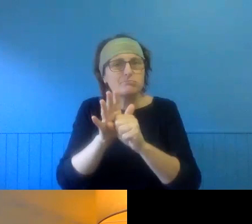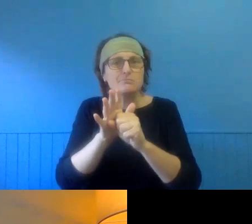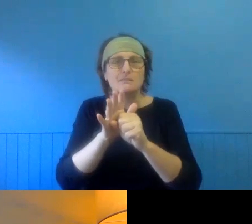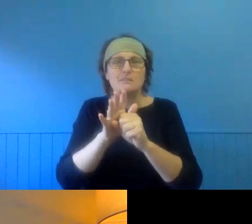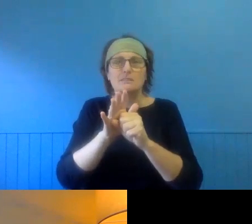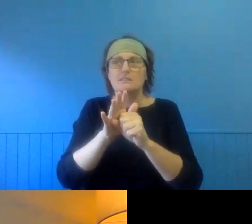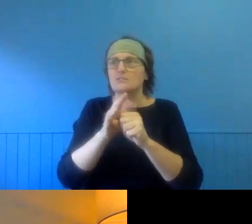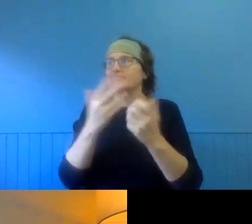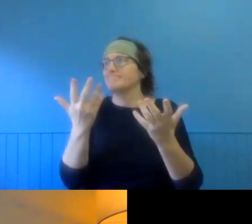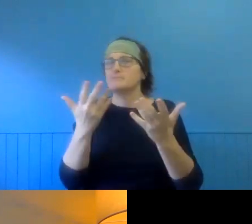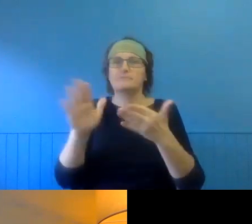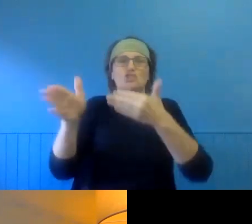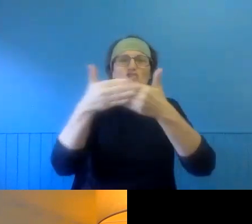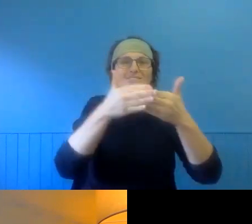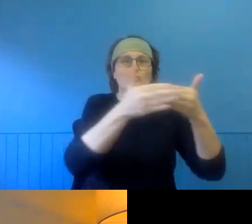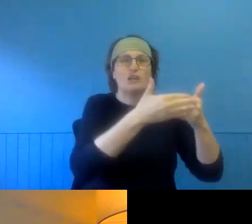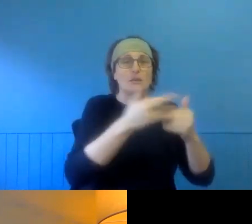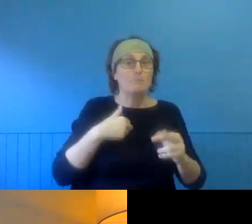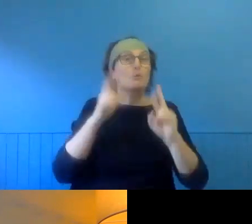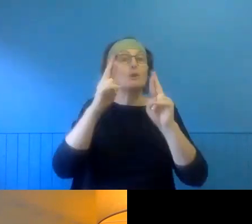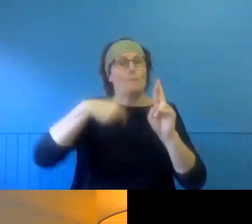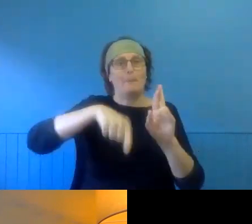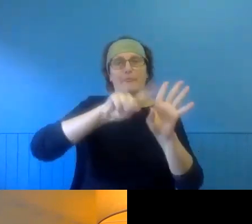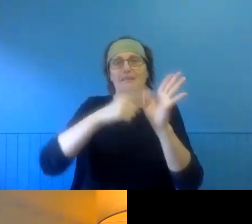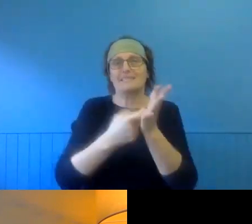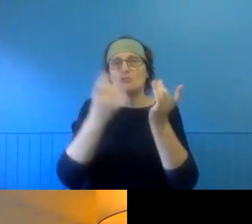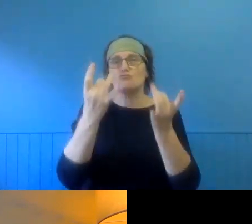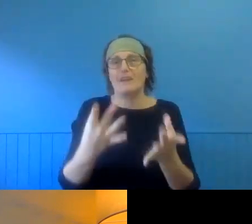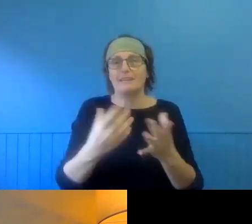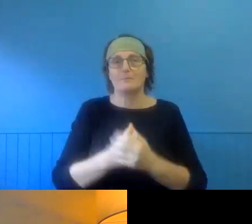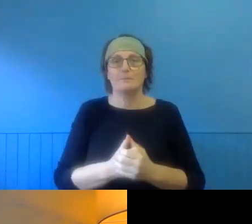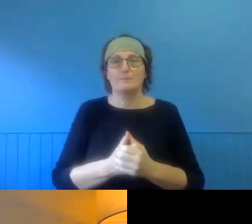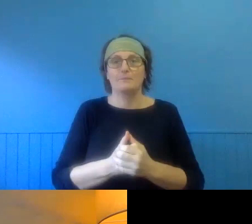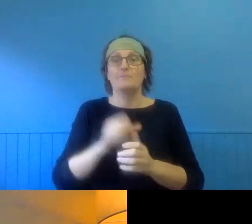shut. We're hoping they'll be up this year. "Yes, we are aiming for